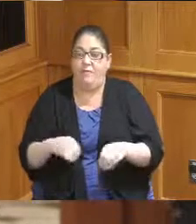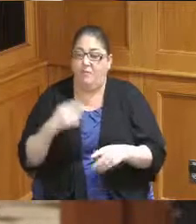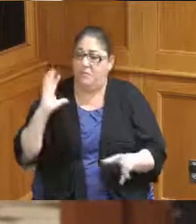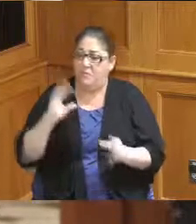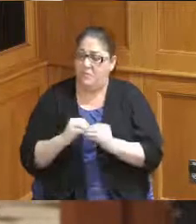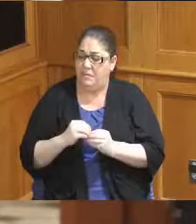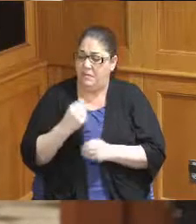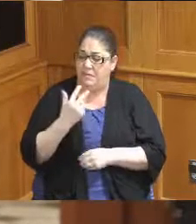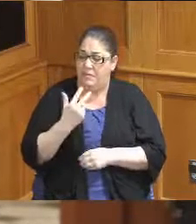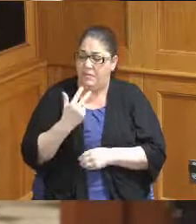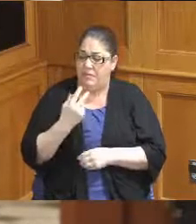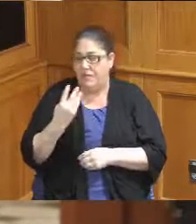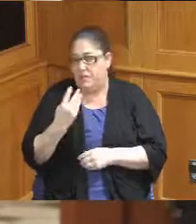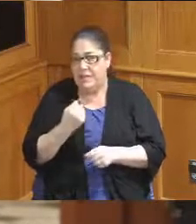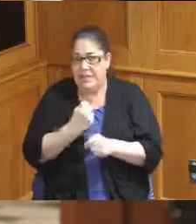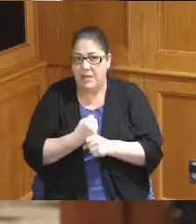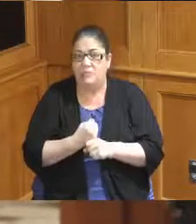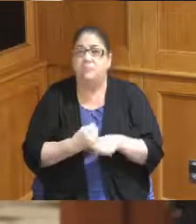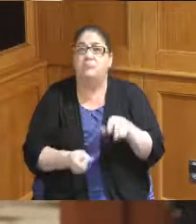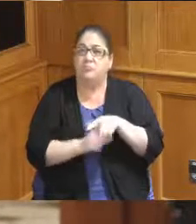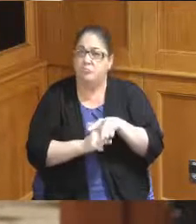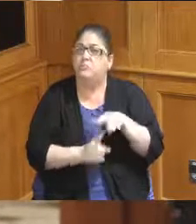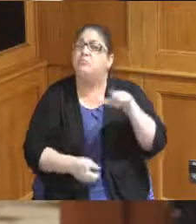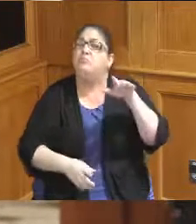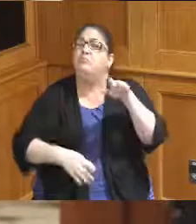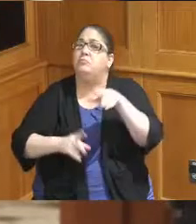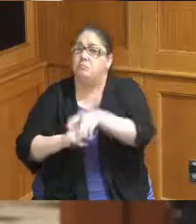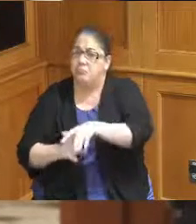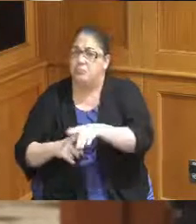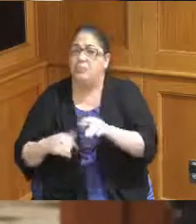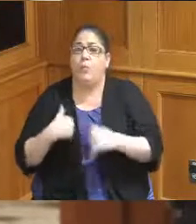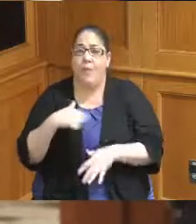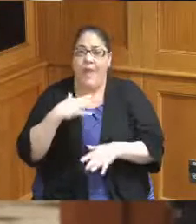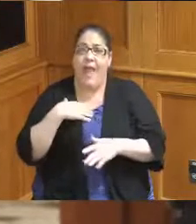and again usually we react very quickly to where the Redundant systems we have in place